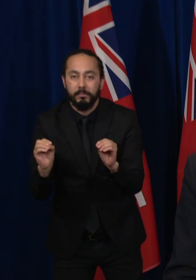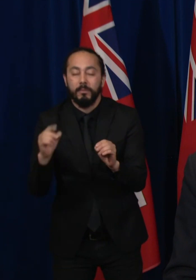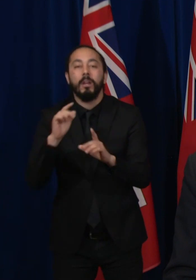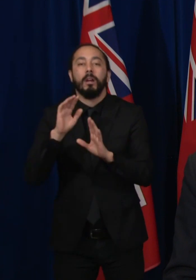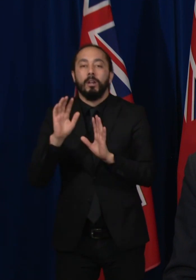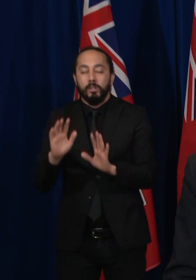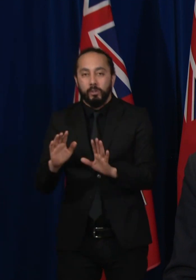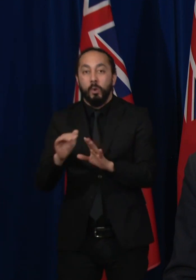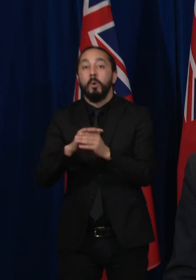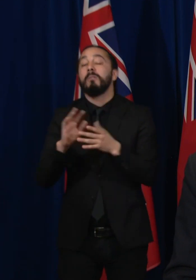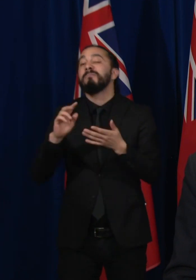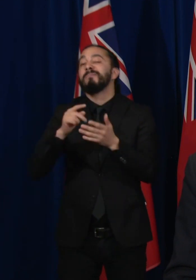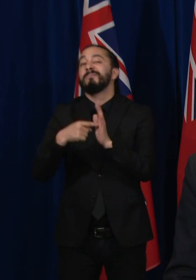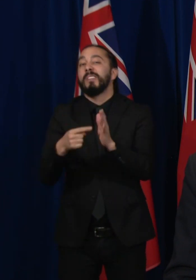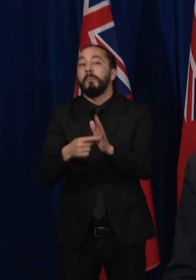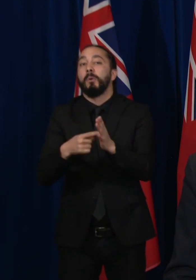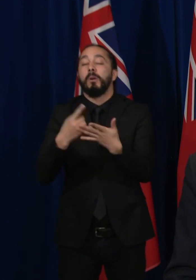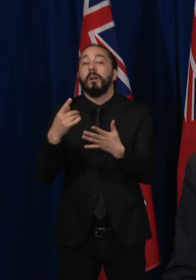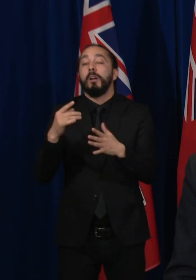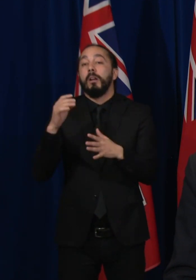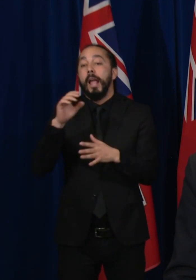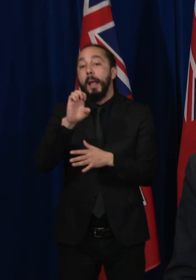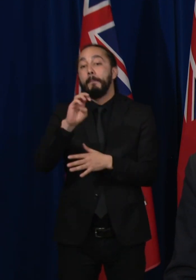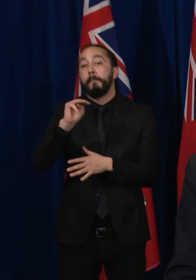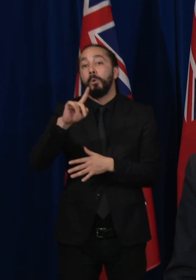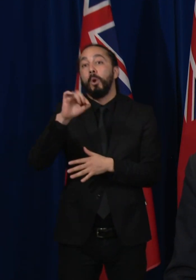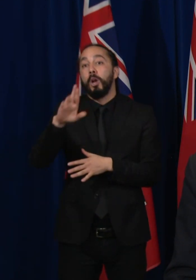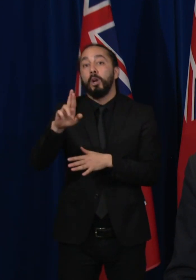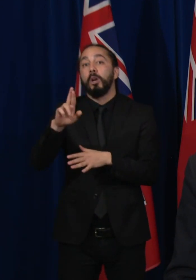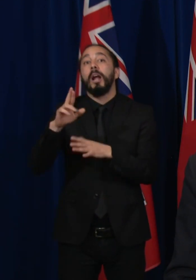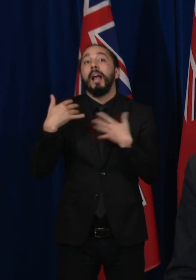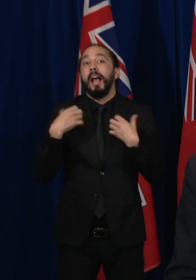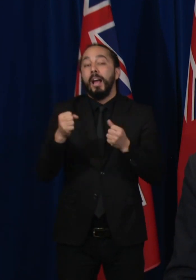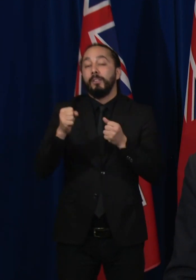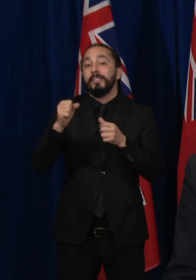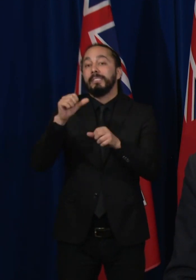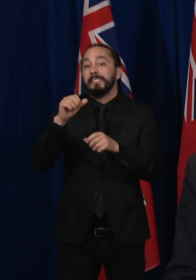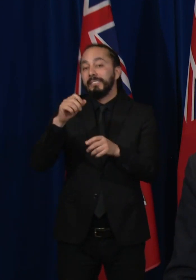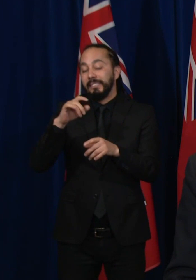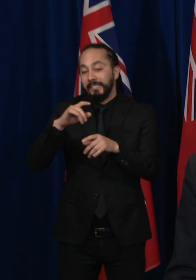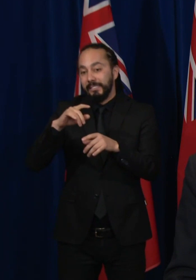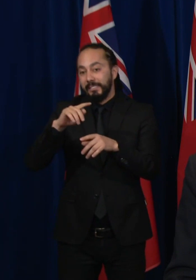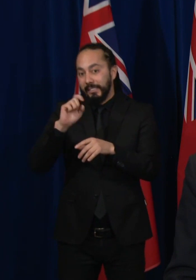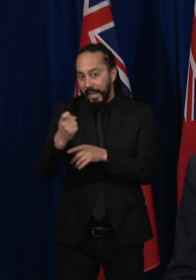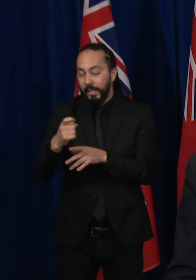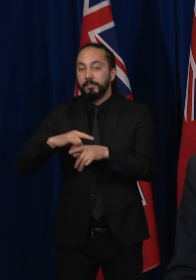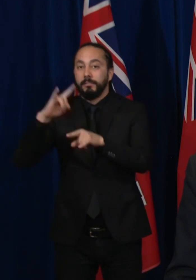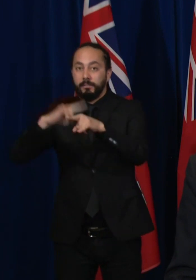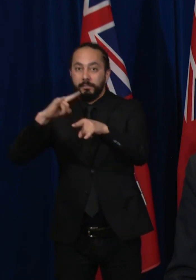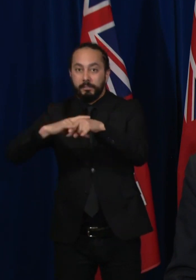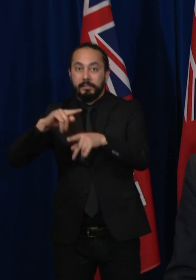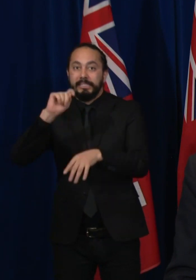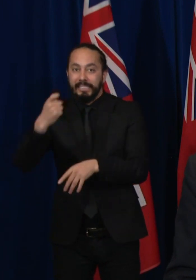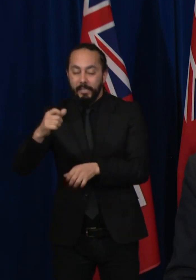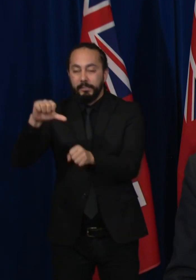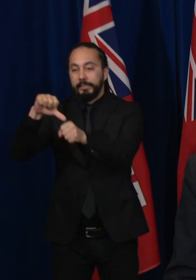have hallowed it, far above our poor power to add or detract. provincially administered taxes, employer health, gas and tobacco The world will little note, nor long remember what we say here; taxes. This action will keep $6 billion in the economy.